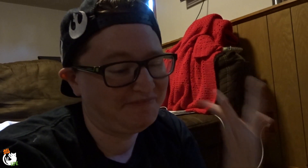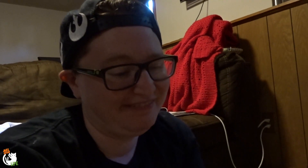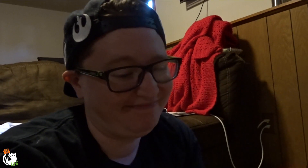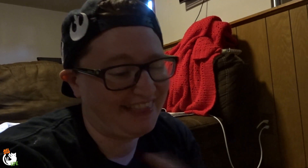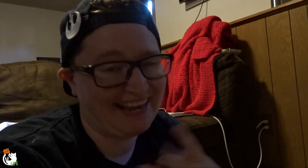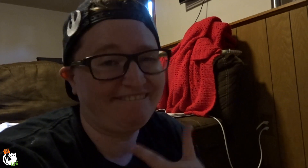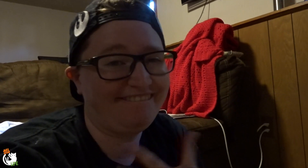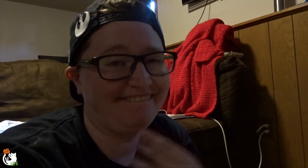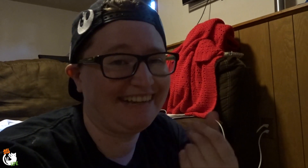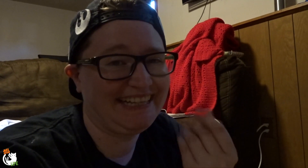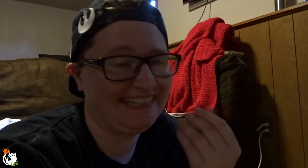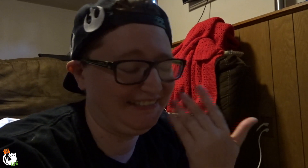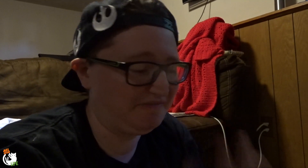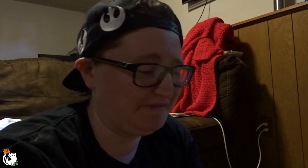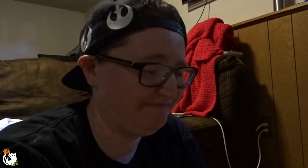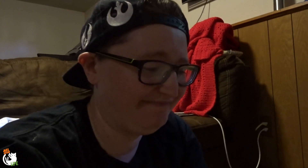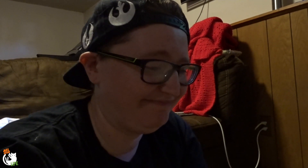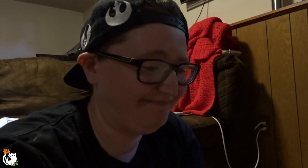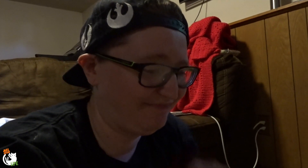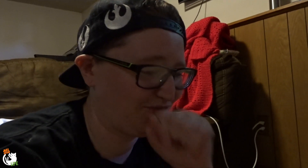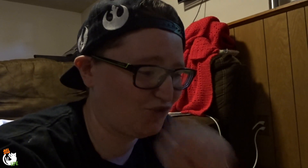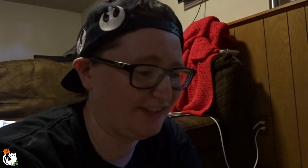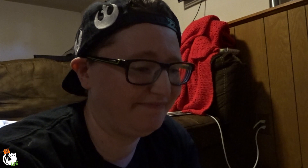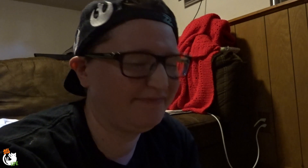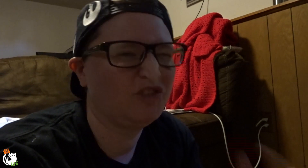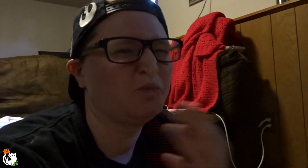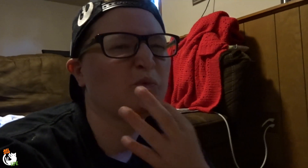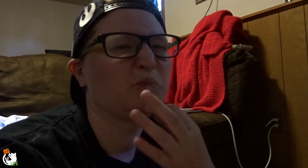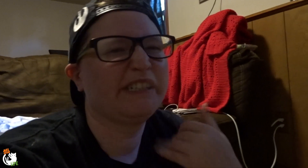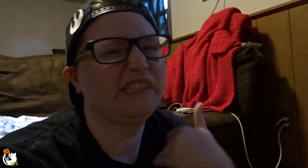Gnaws on it. I don't know why. Guess it's a texture thing. But he loves em.